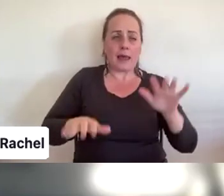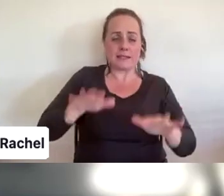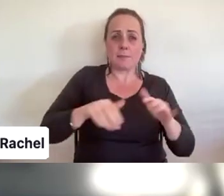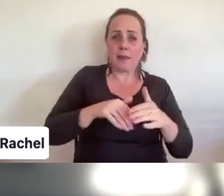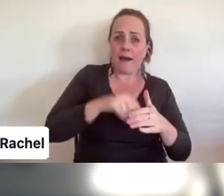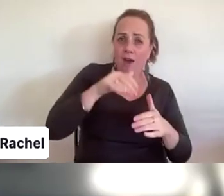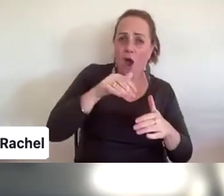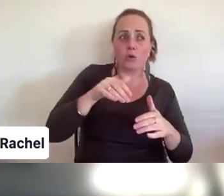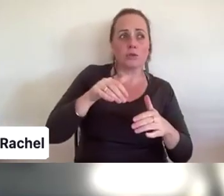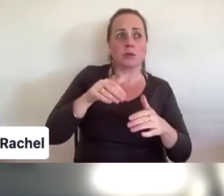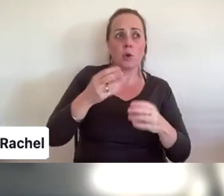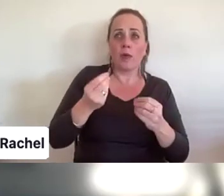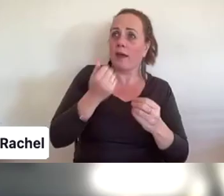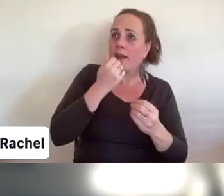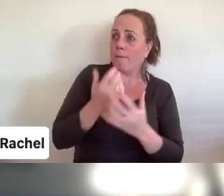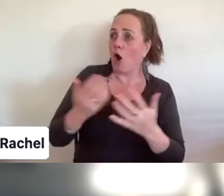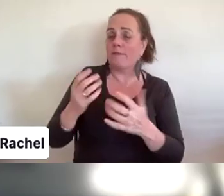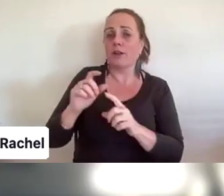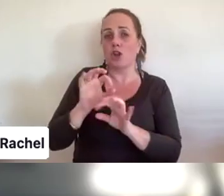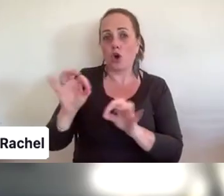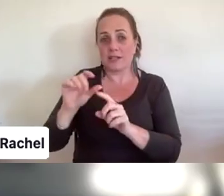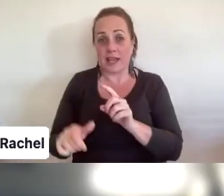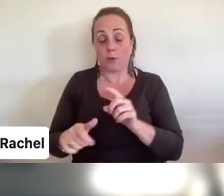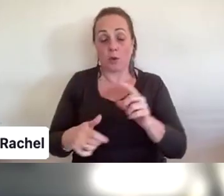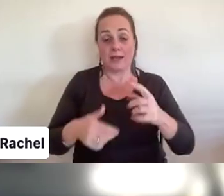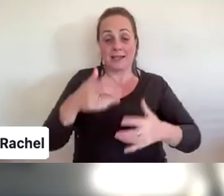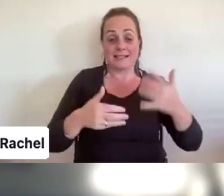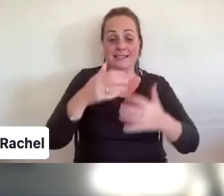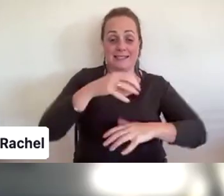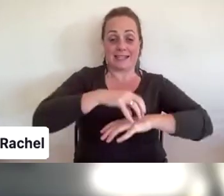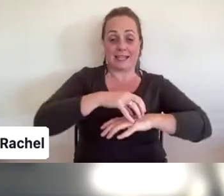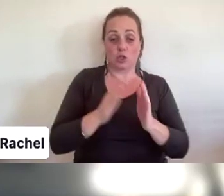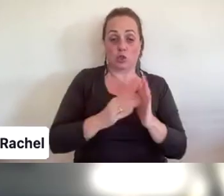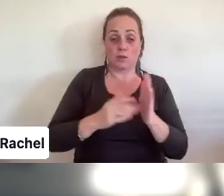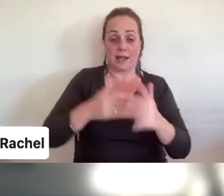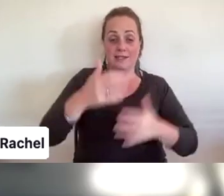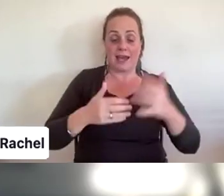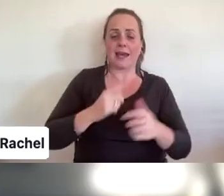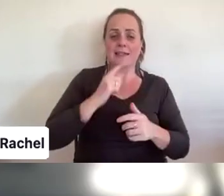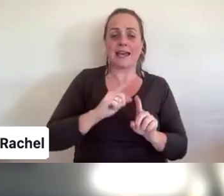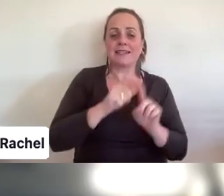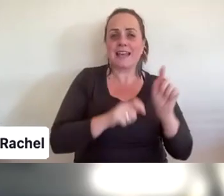people. Stats NZ survey data suggests that disabled people vote at broadly similar rates